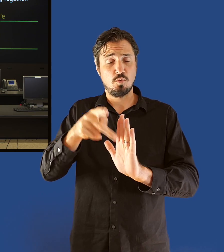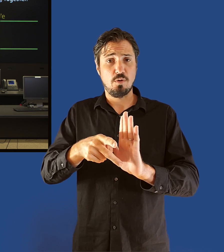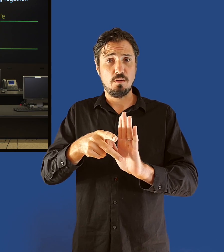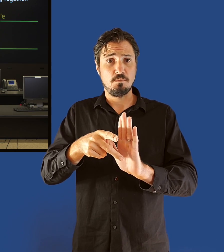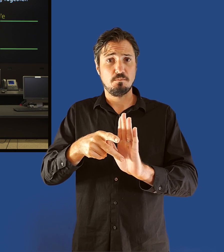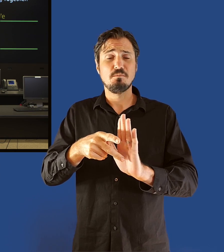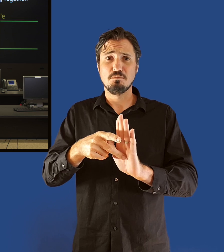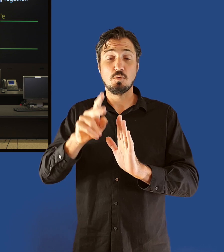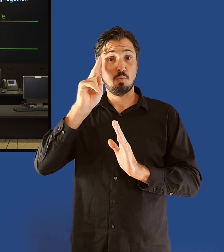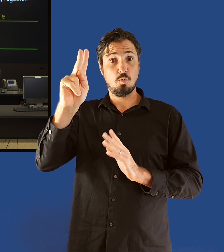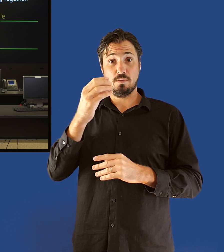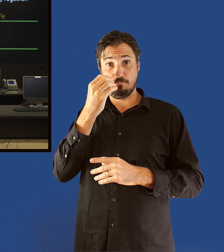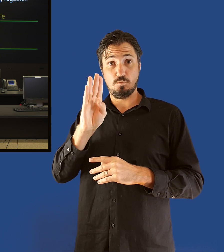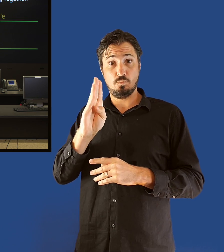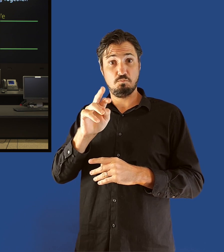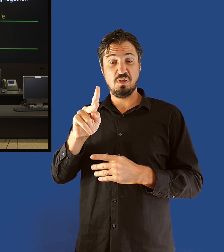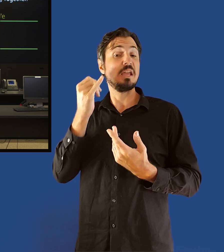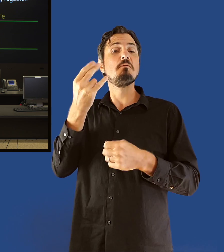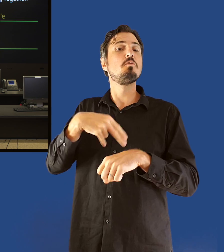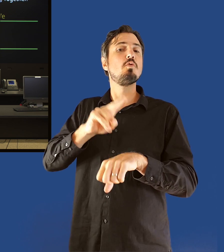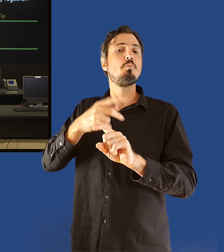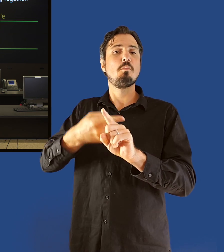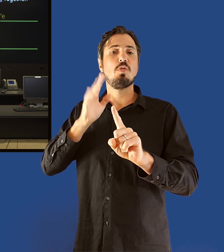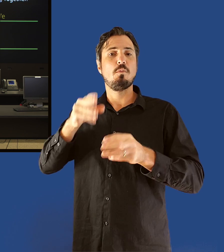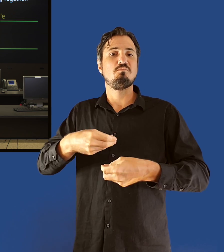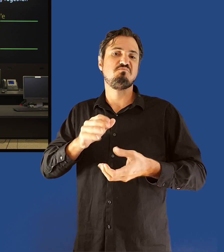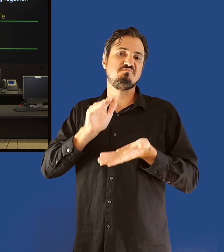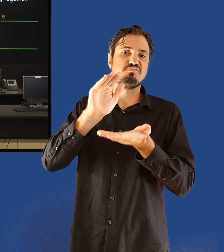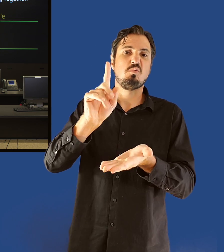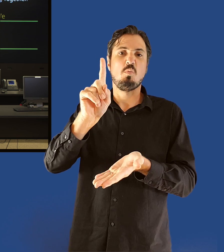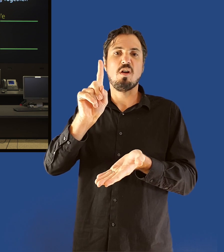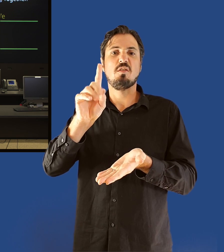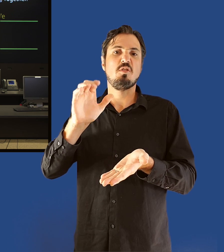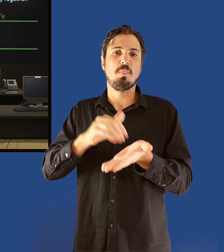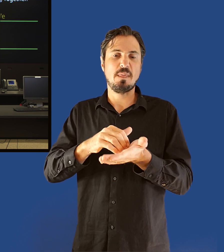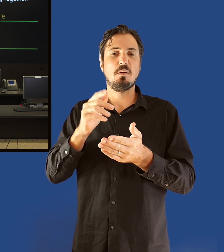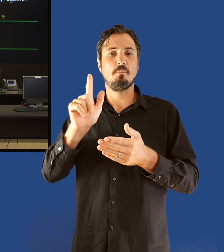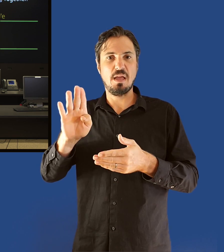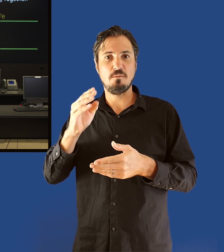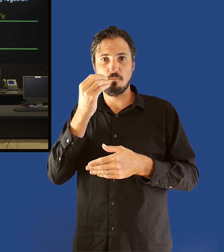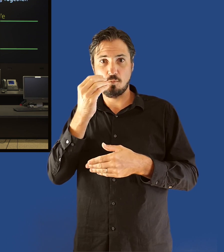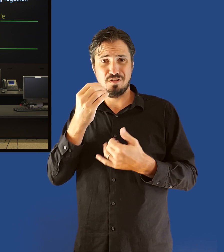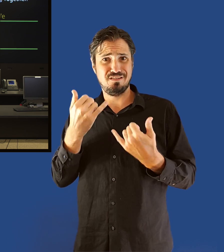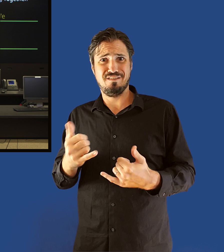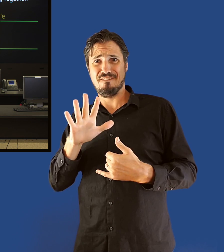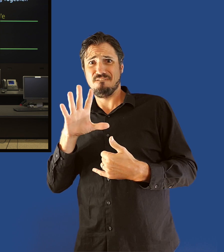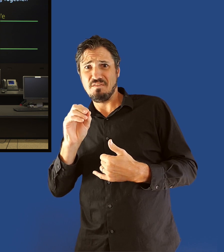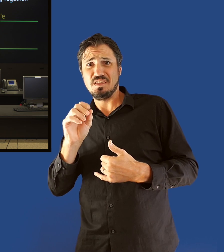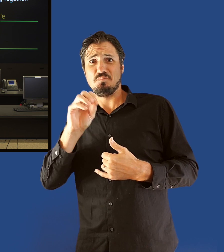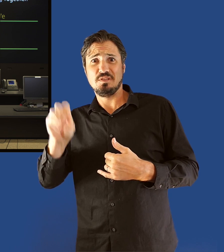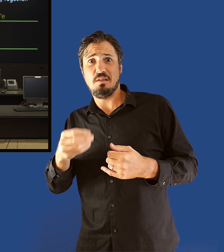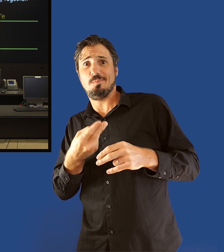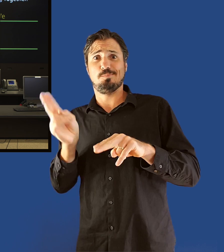Hawai`i Food Bank, in a normal month, provides about 100,000 pounds of food. This month, they are on track for a 50% increase.